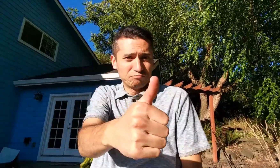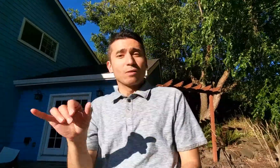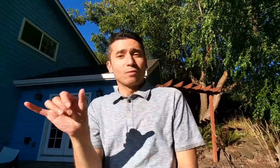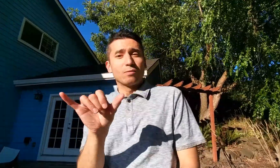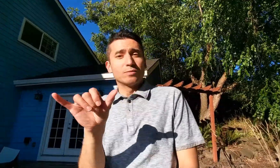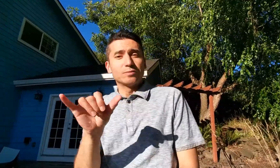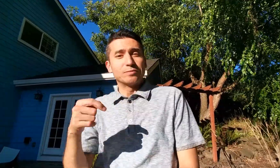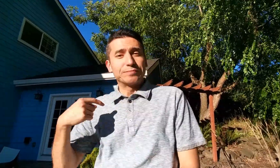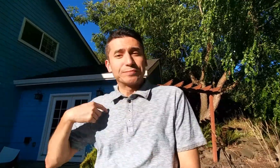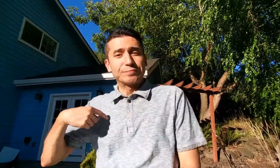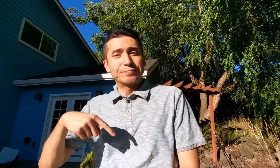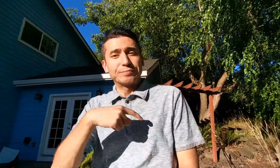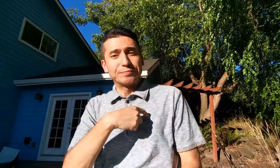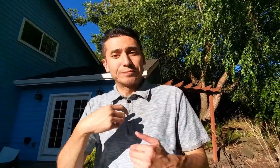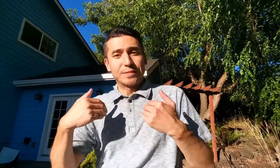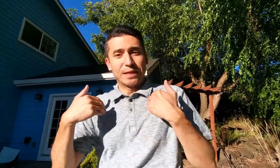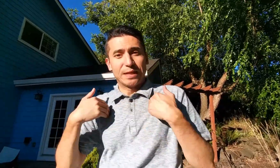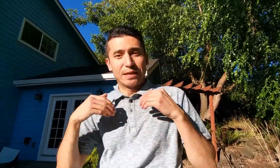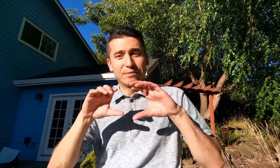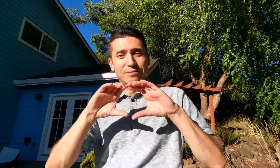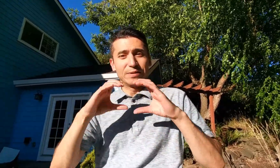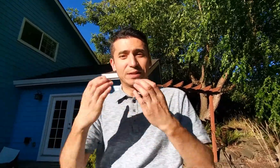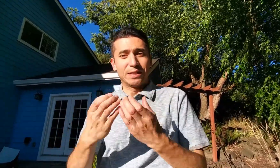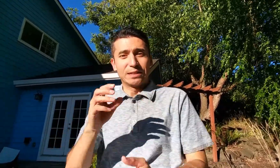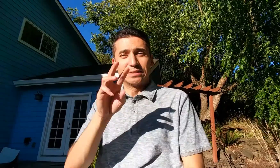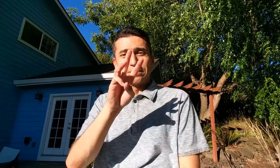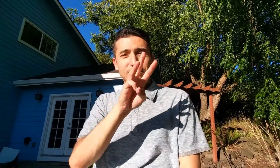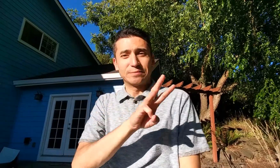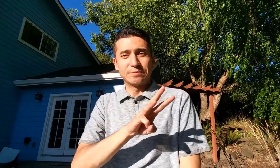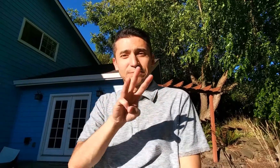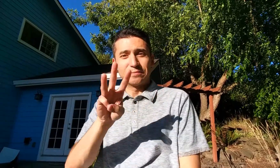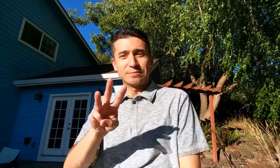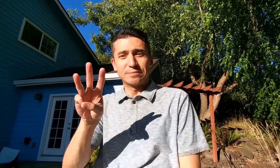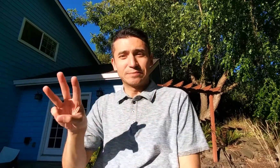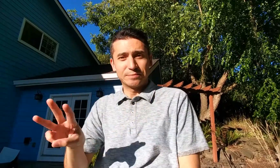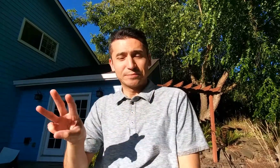Also, we have a class website.